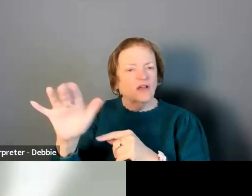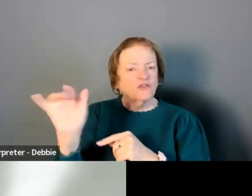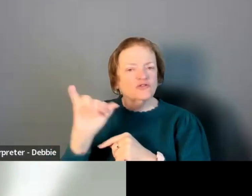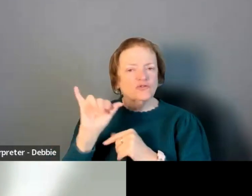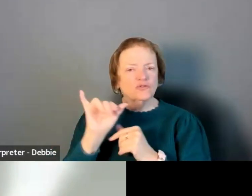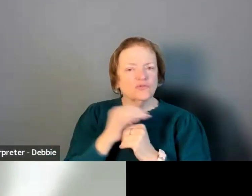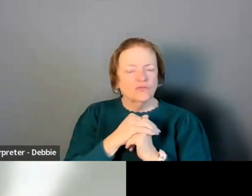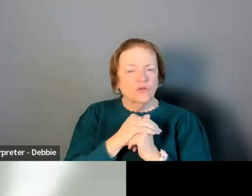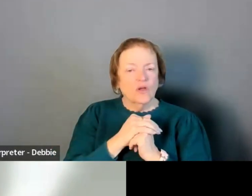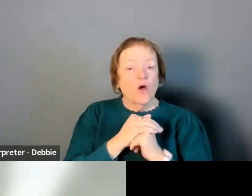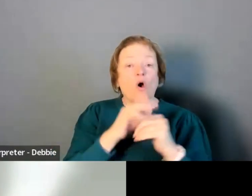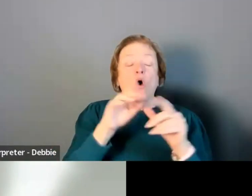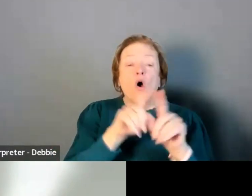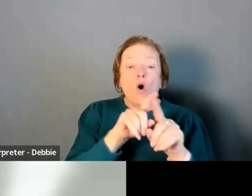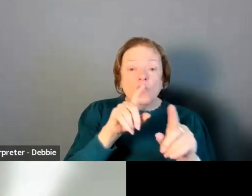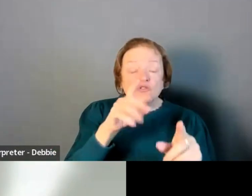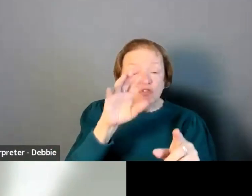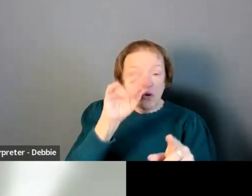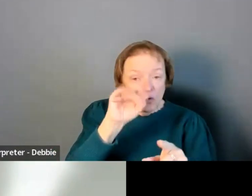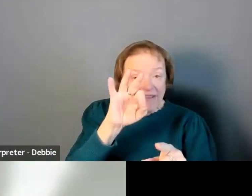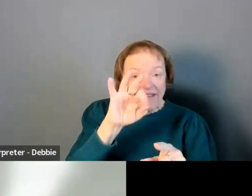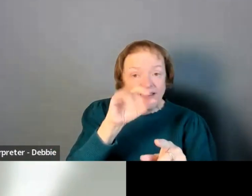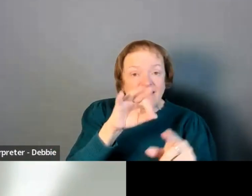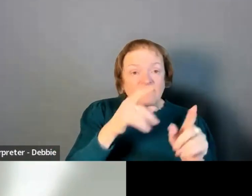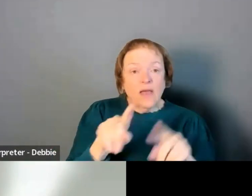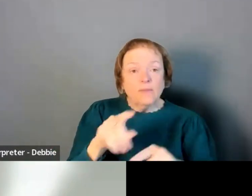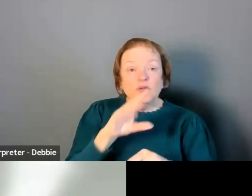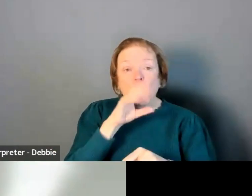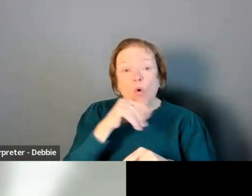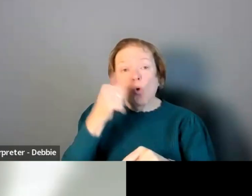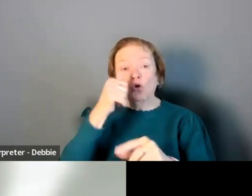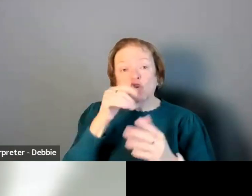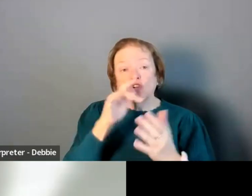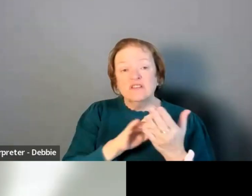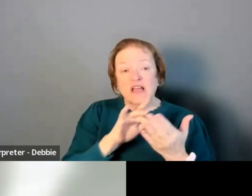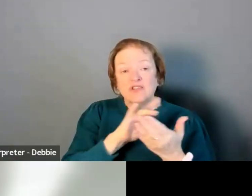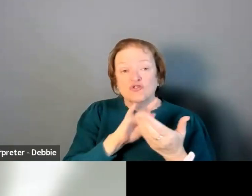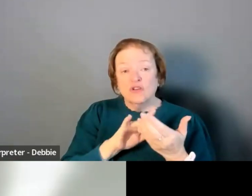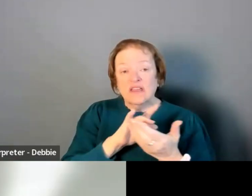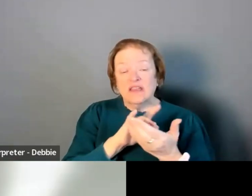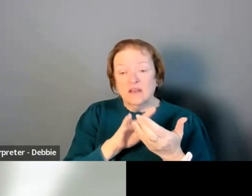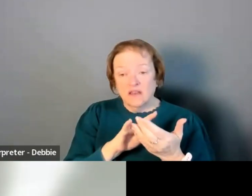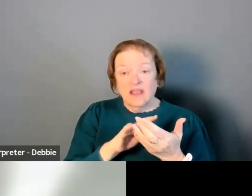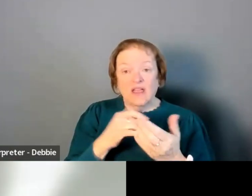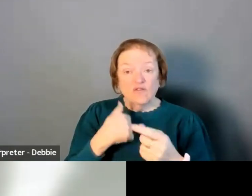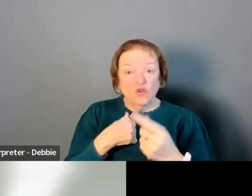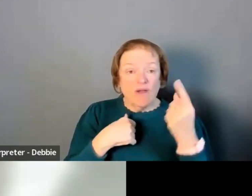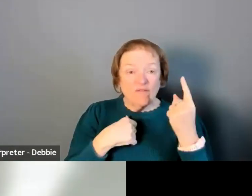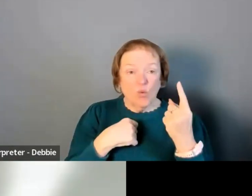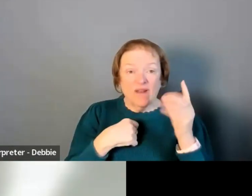even if you have, like, an older touchscreen. That a teacher has. If you have one of these, you can just drop in the